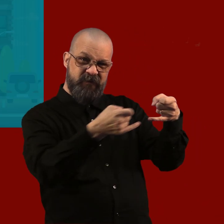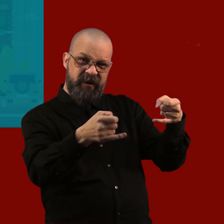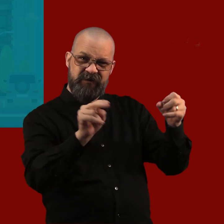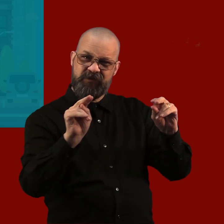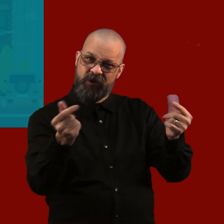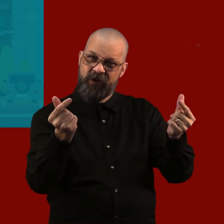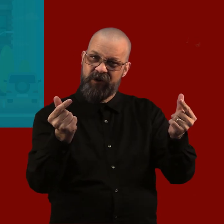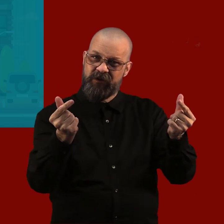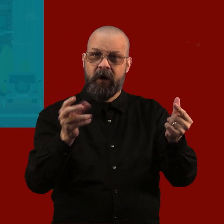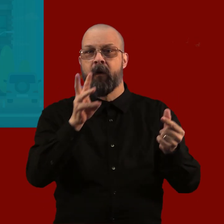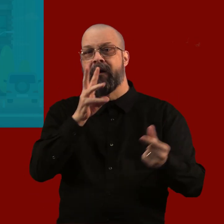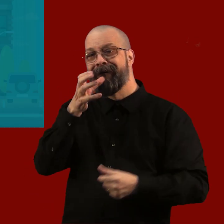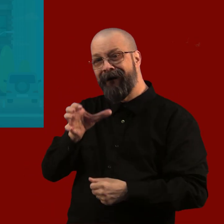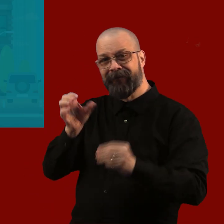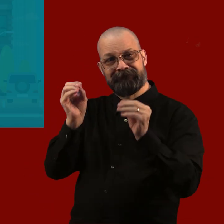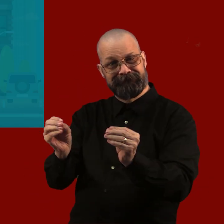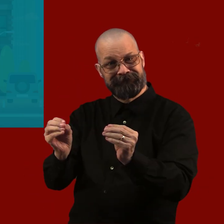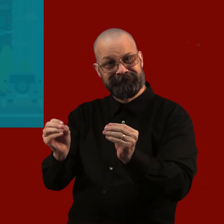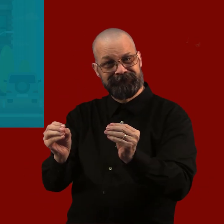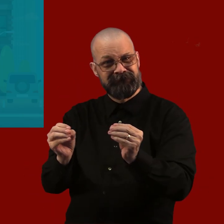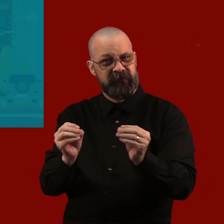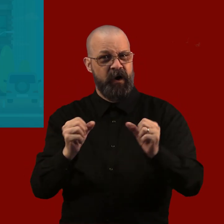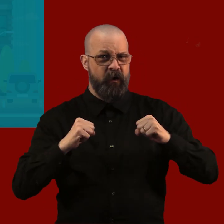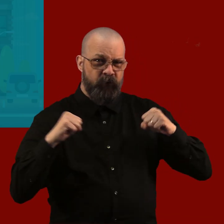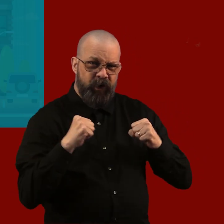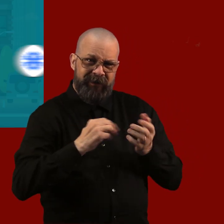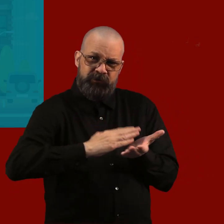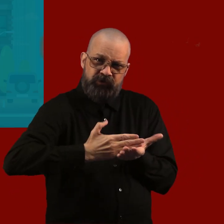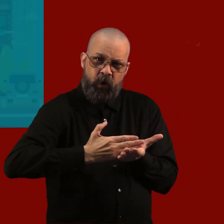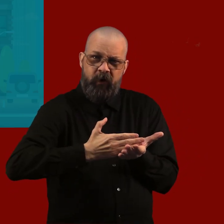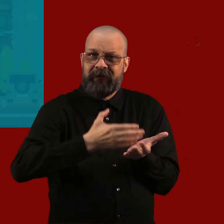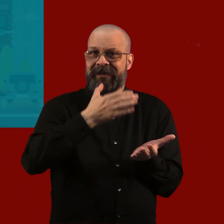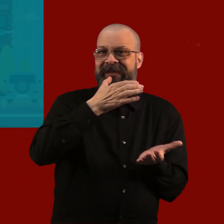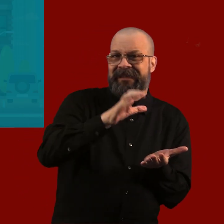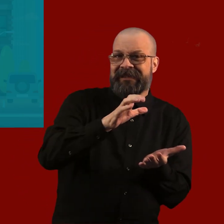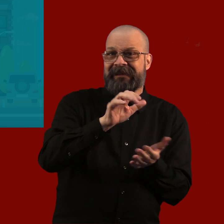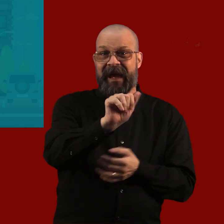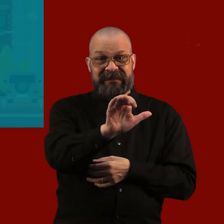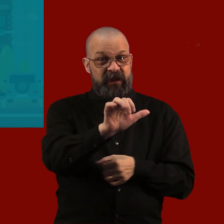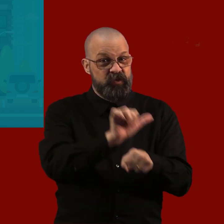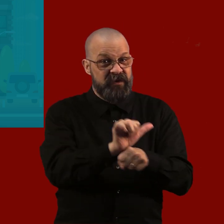and non-working appliances, including heat and AC if applicable. When your renter gets the keys to the property,